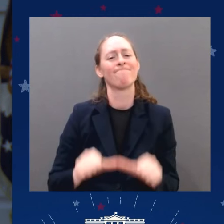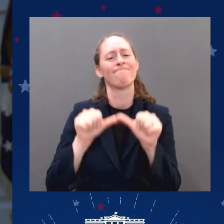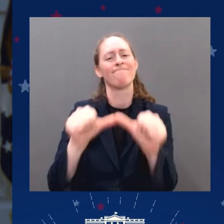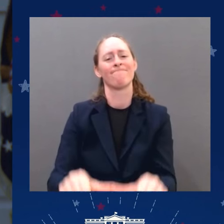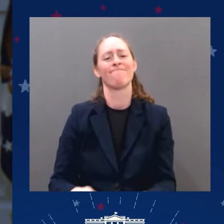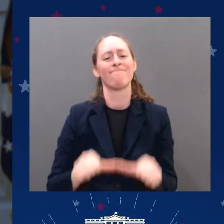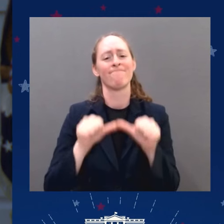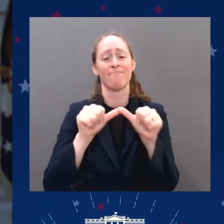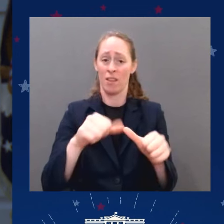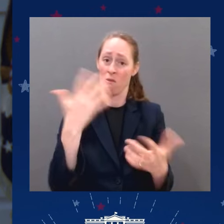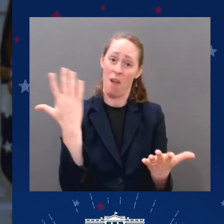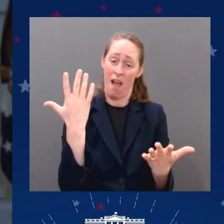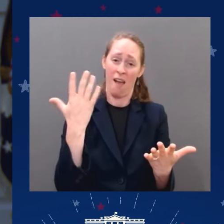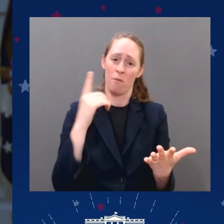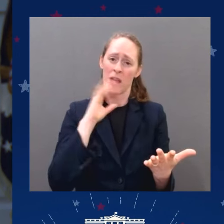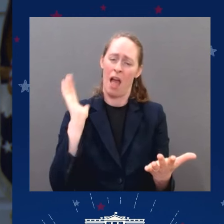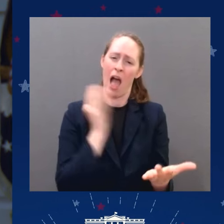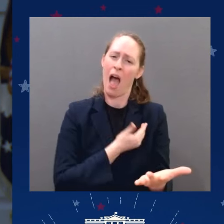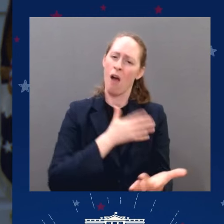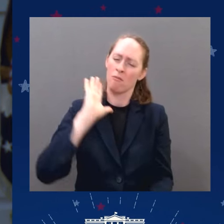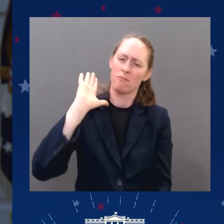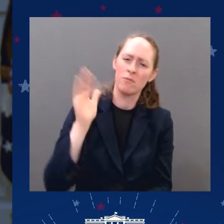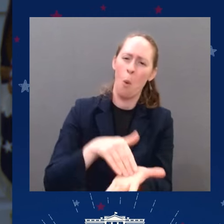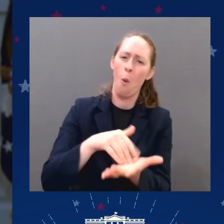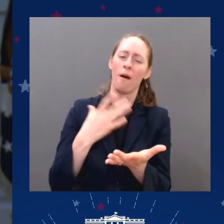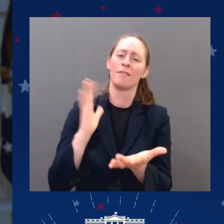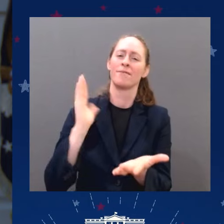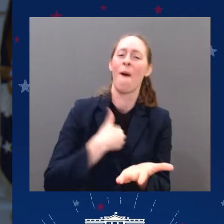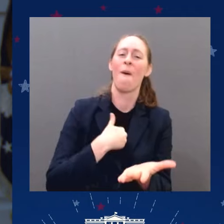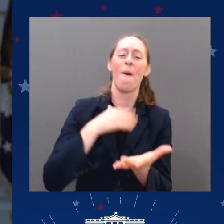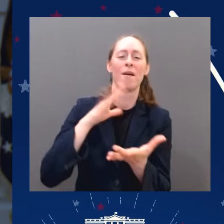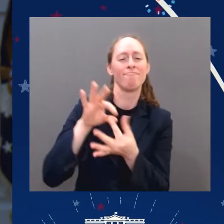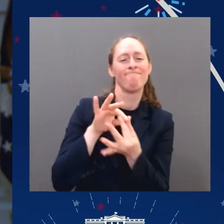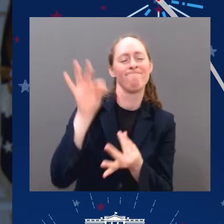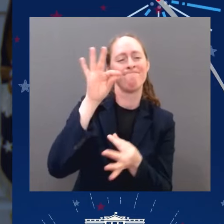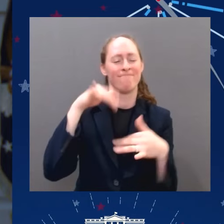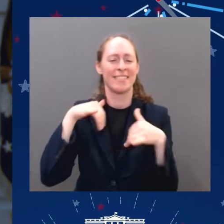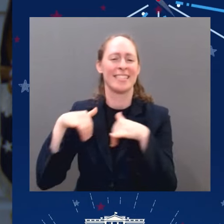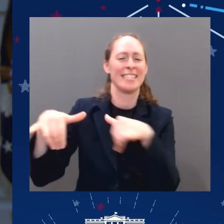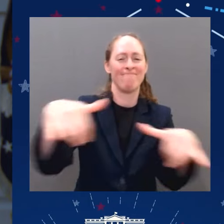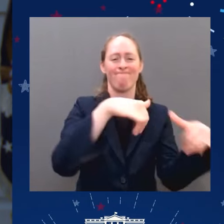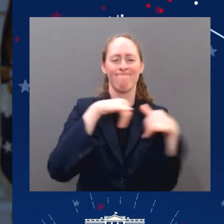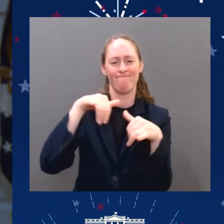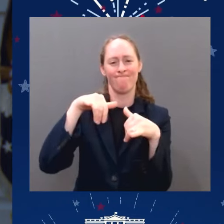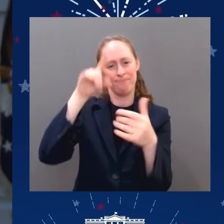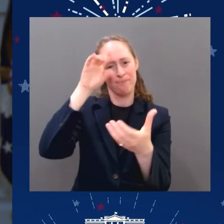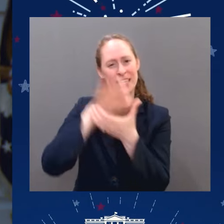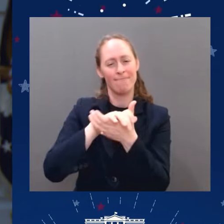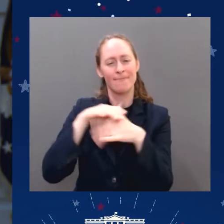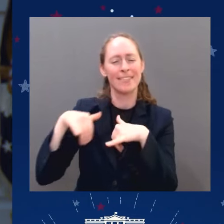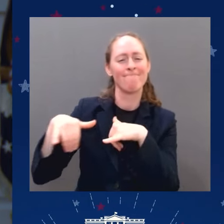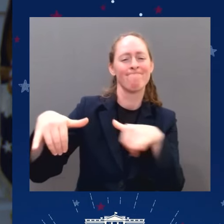Chief among those promises is the proposition that we are all created equal. We say that so often,